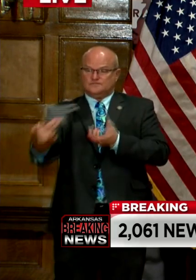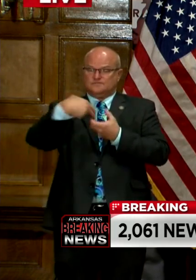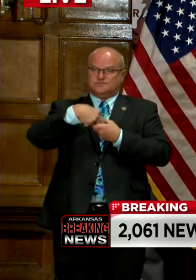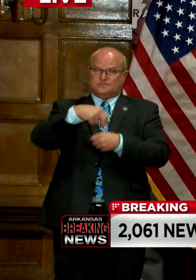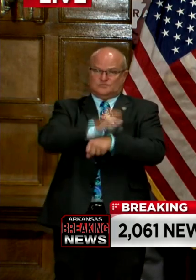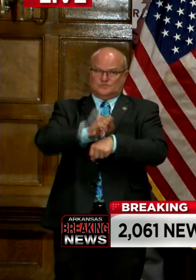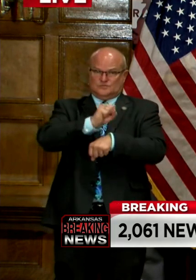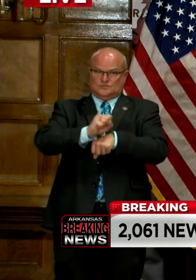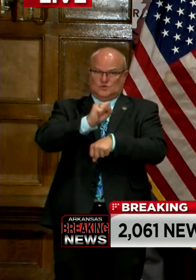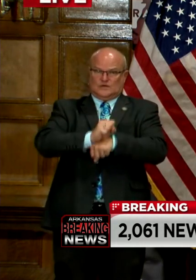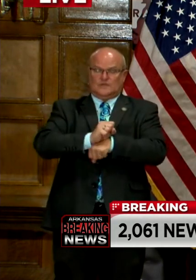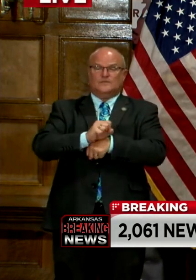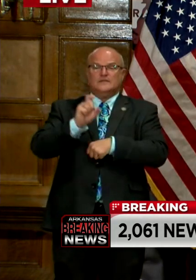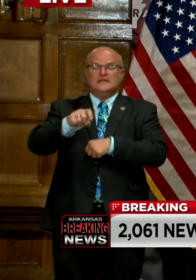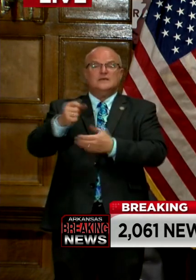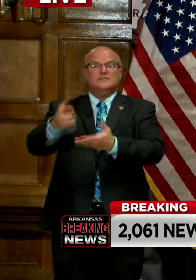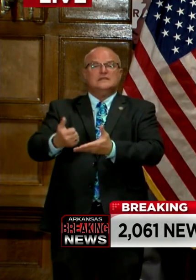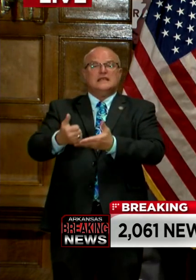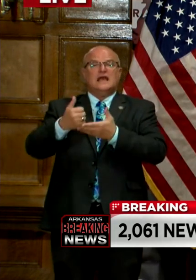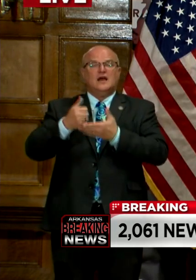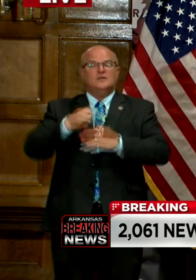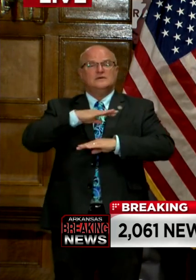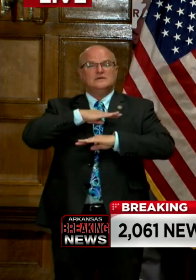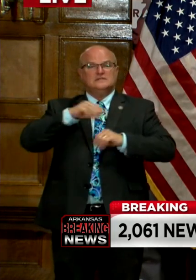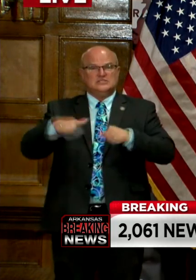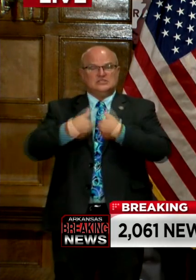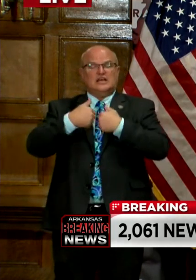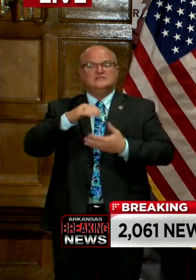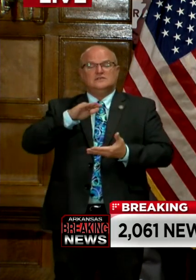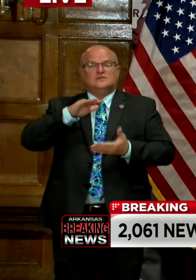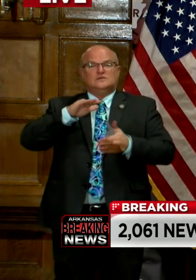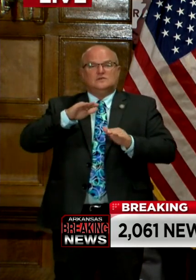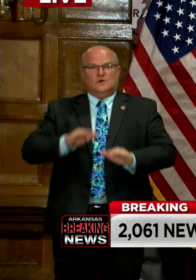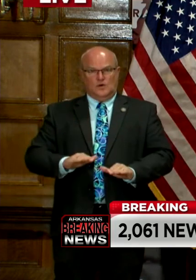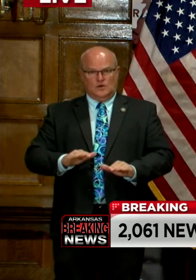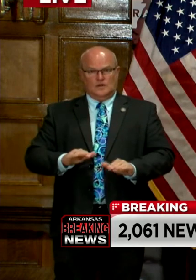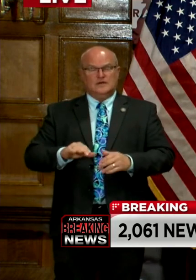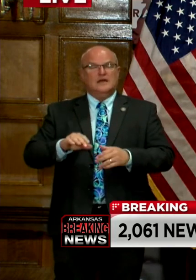FEE WHICH IS $125. WE NEED TO GET THOSE NURSES ON BOARD QUICKLY.